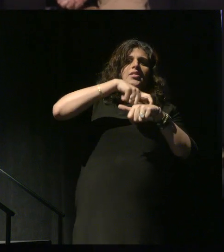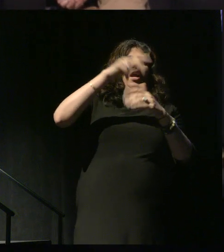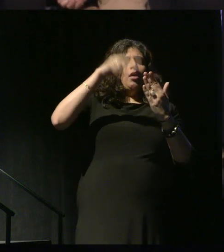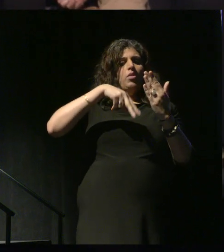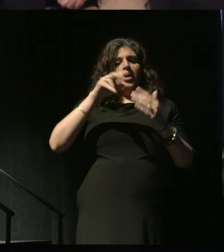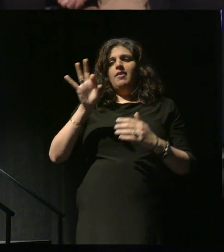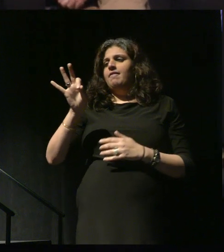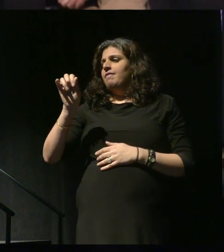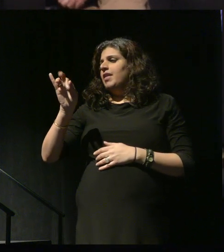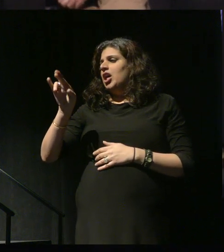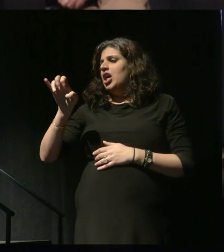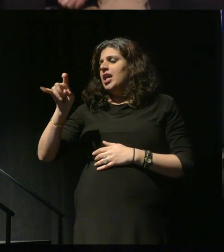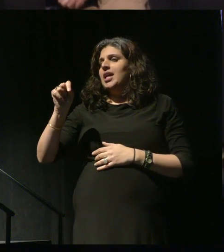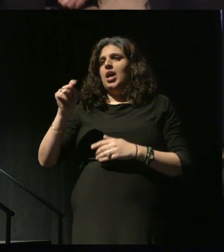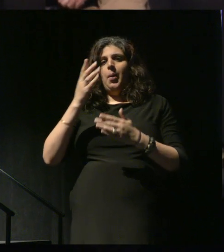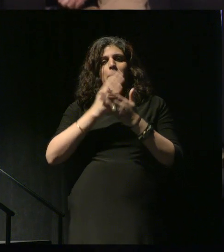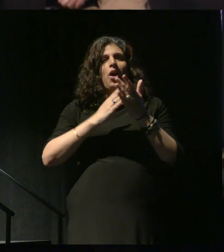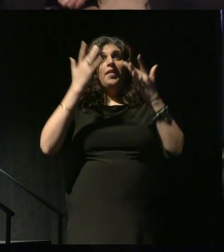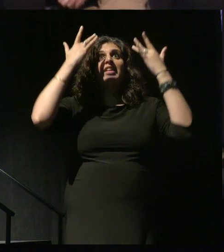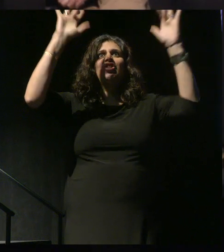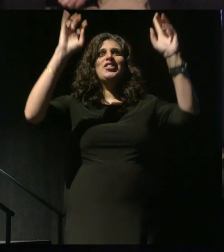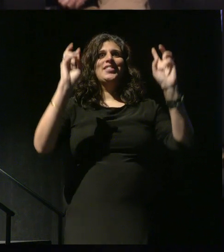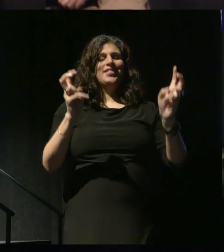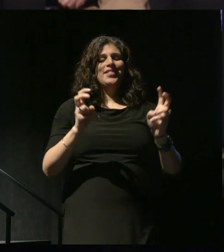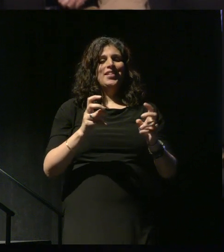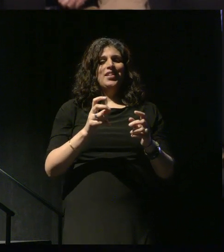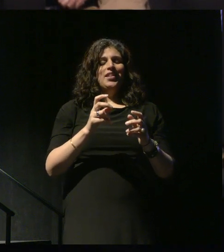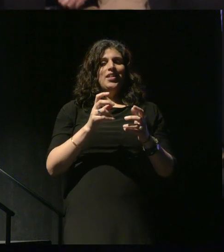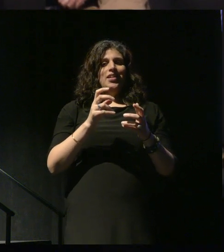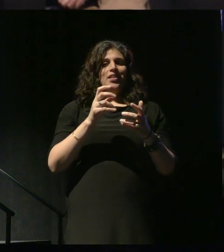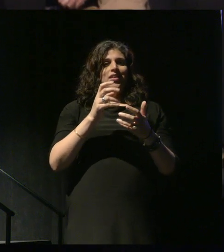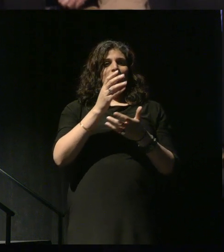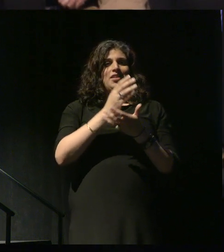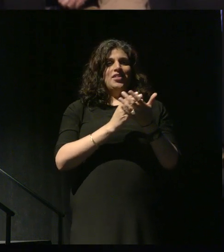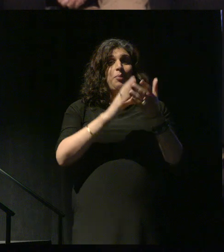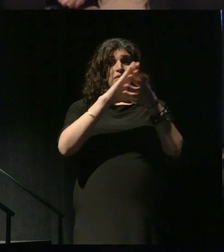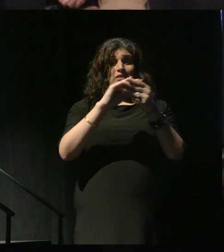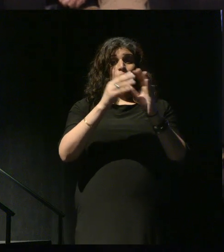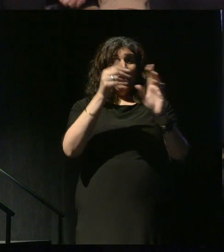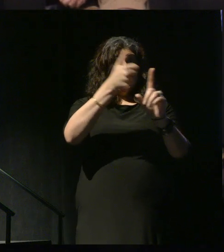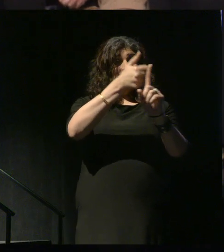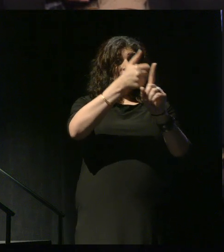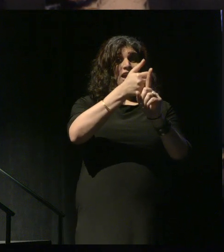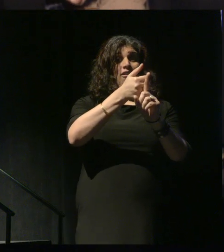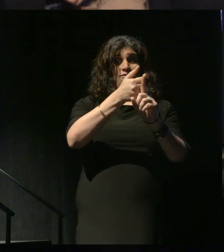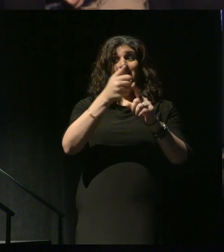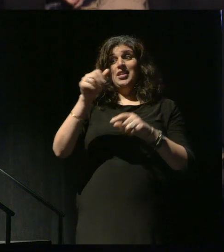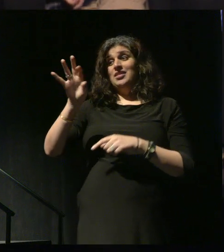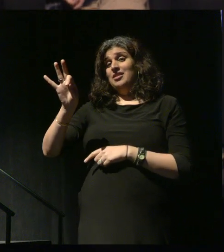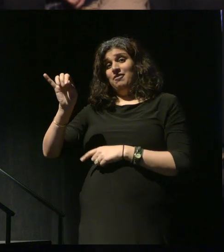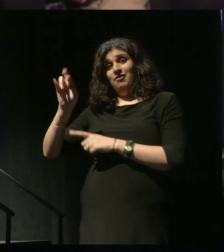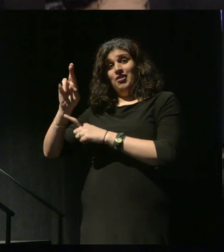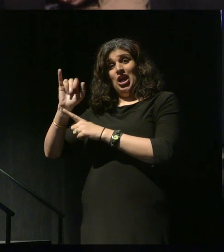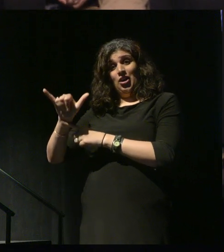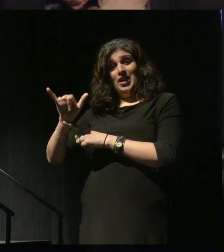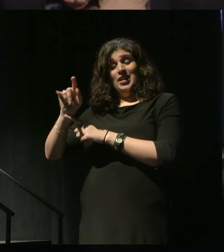like part of the genius of the title is that kind of the story is a fairytale. Mm. Like there is this like, you know,